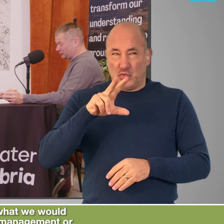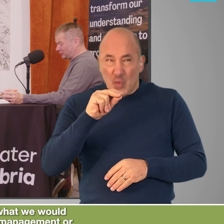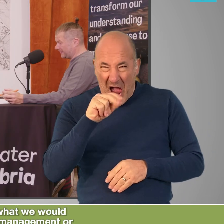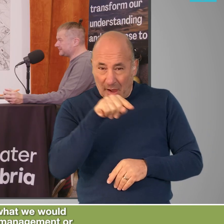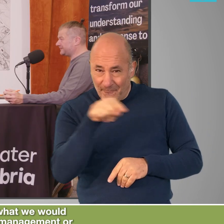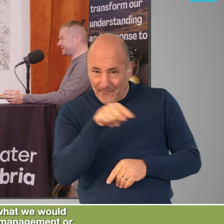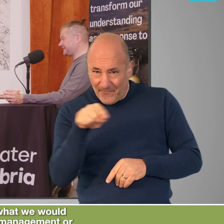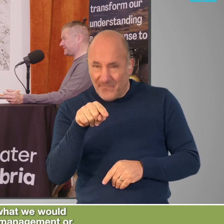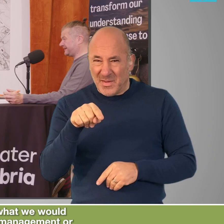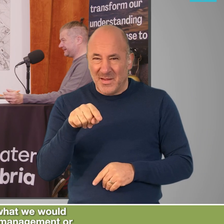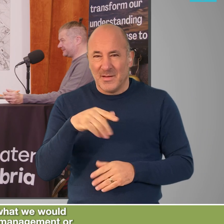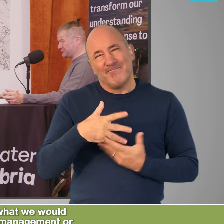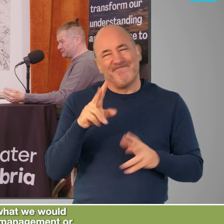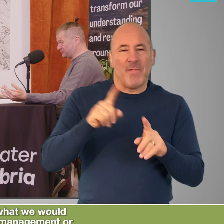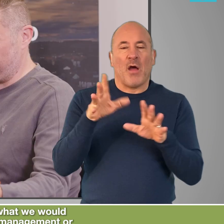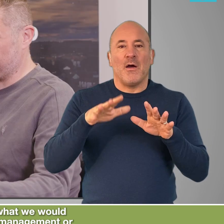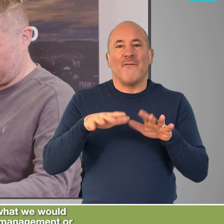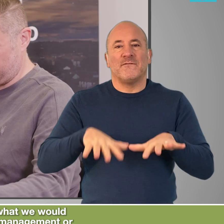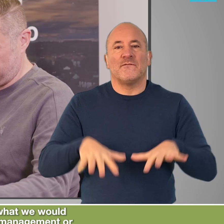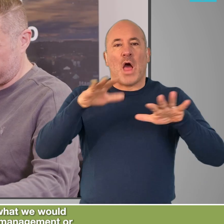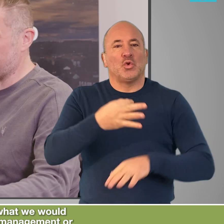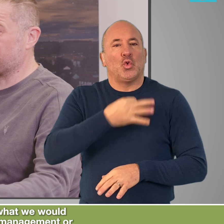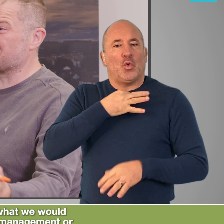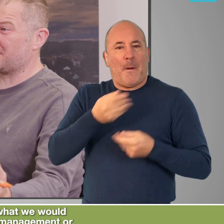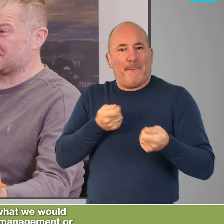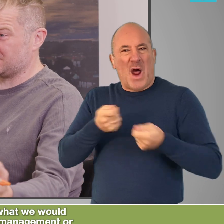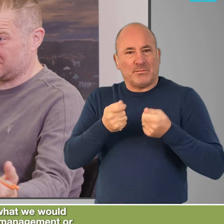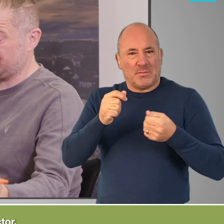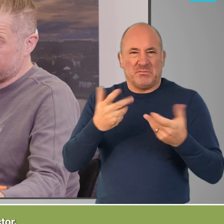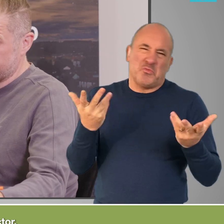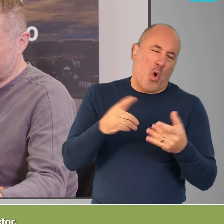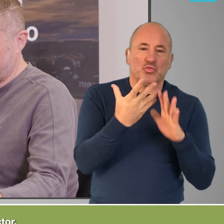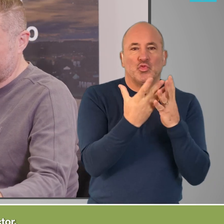12 of that has been in what we would consider as a flood risk management or drainage sector,